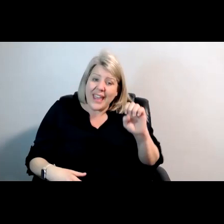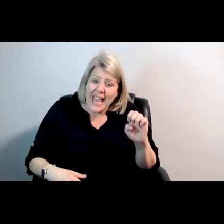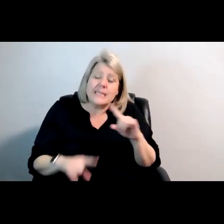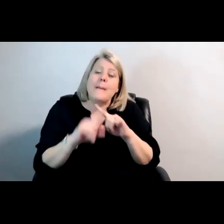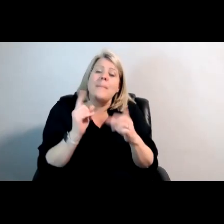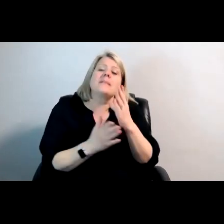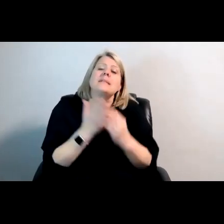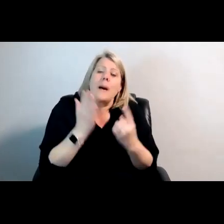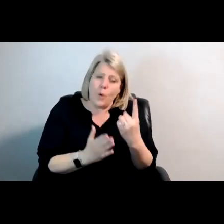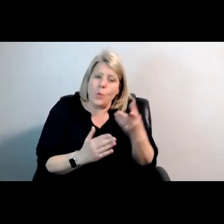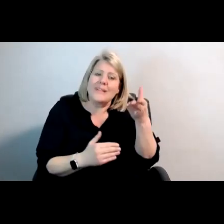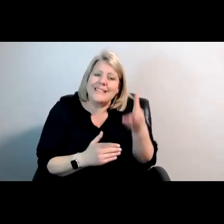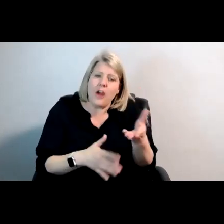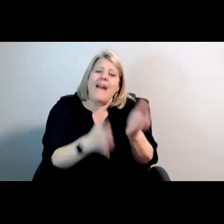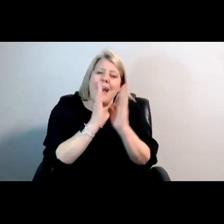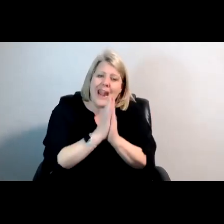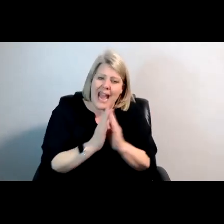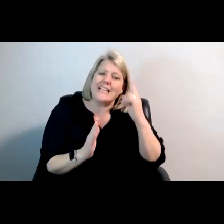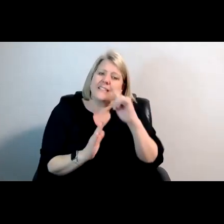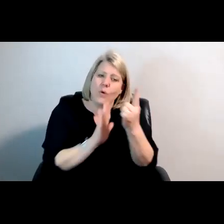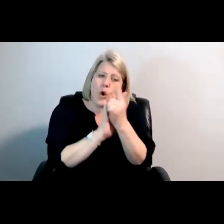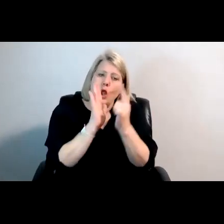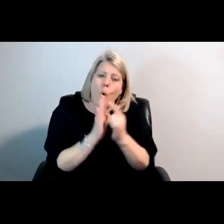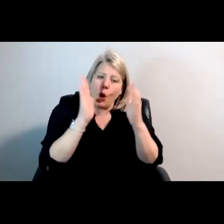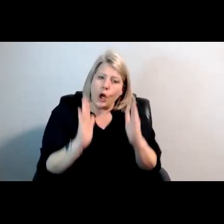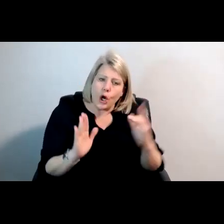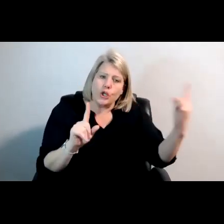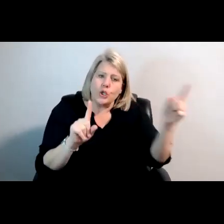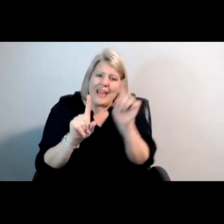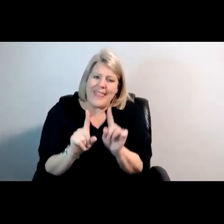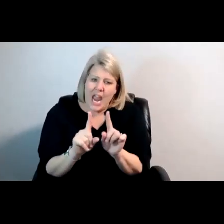and asked for an attorney to be appointed to her.